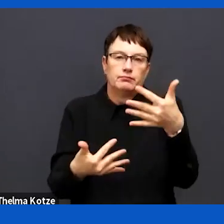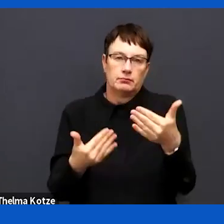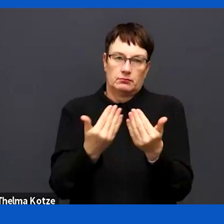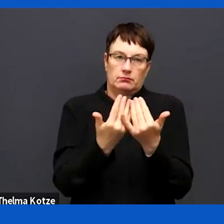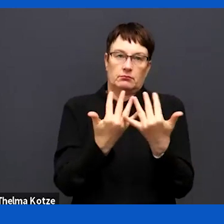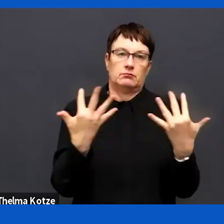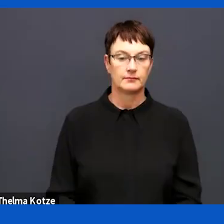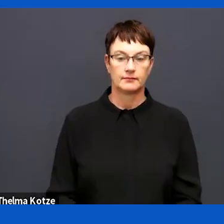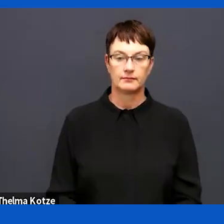I think they are still trying to work out the sound in the room.